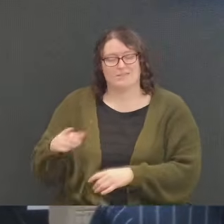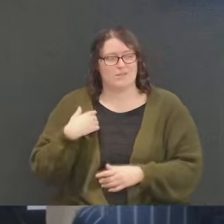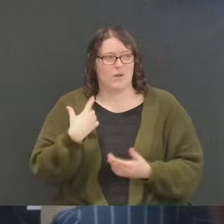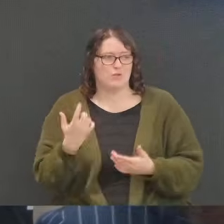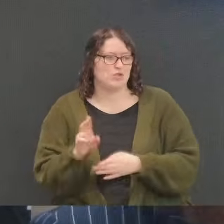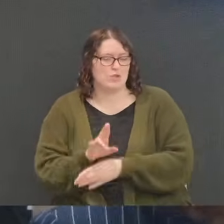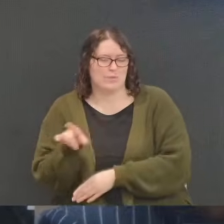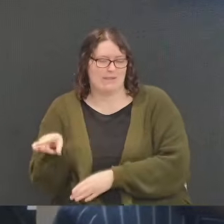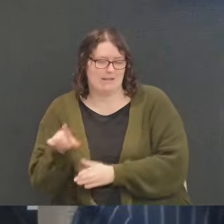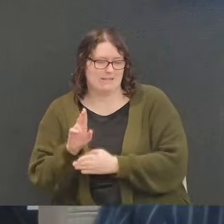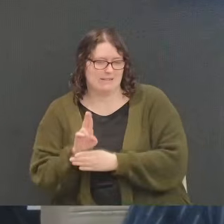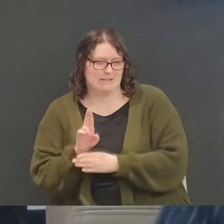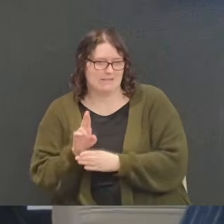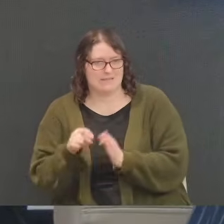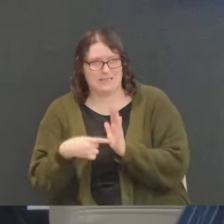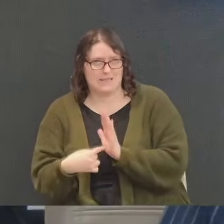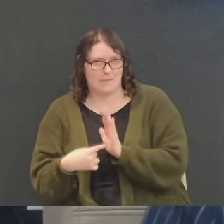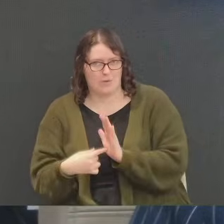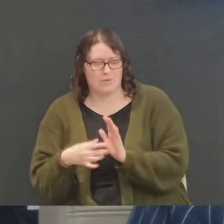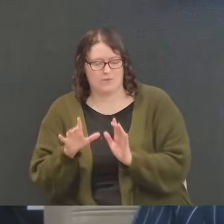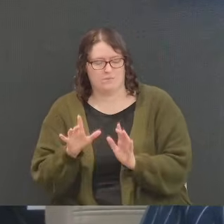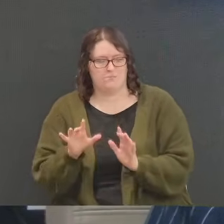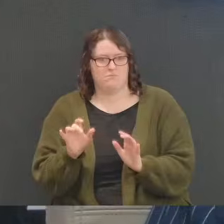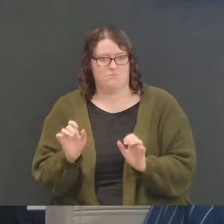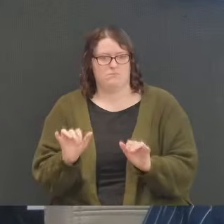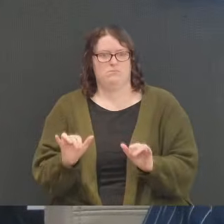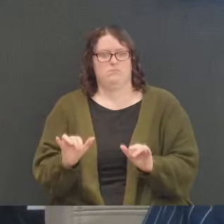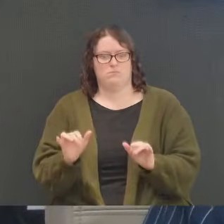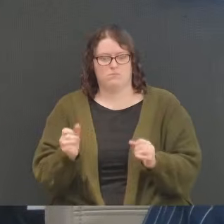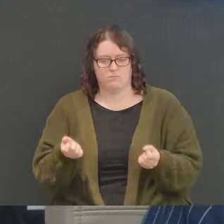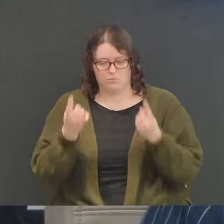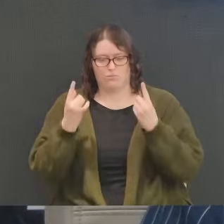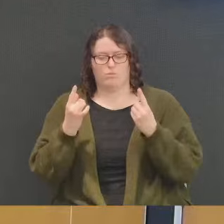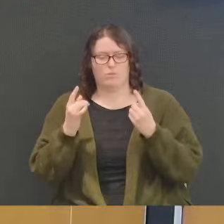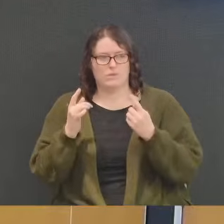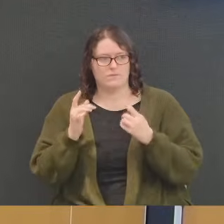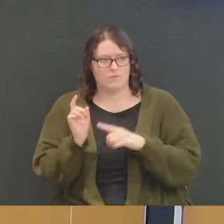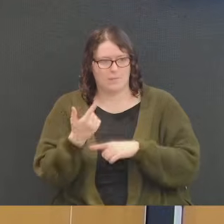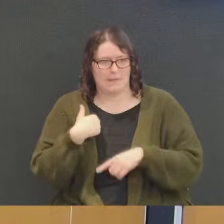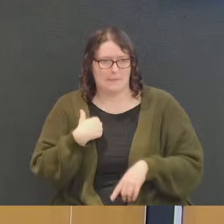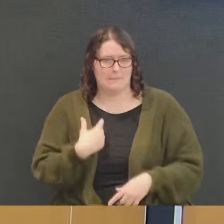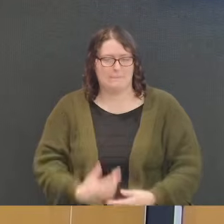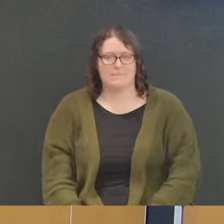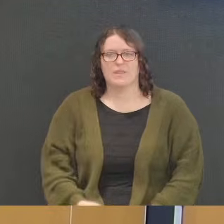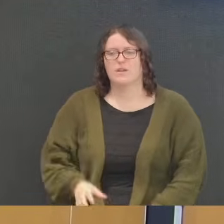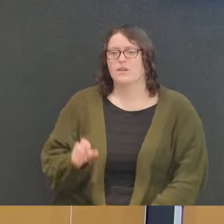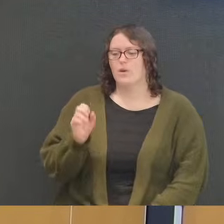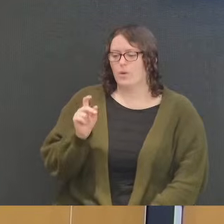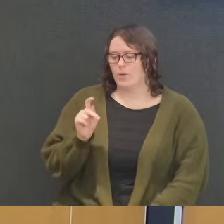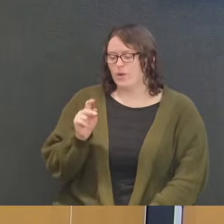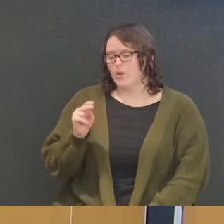an enlightening moment for me about possibility of that. Thank you. And Lenora Godfrey is the CEO